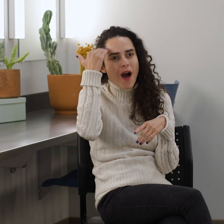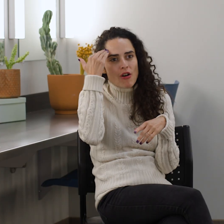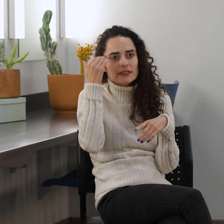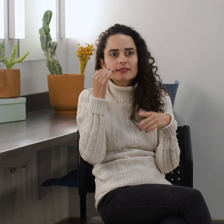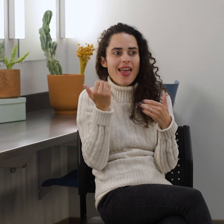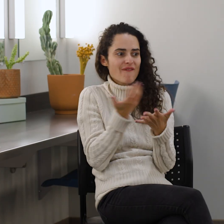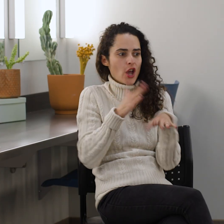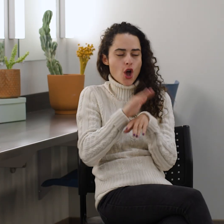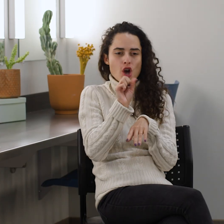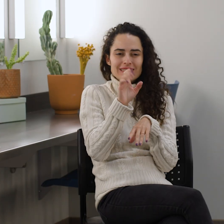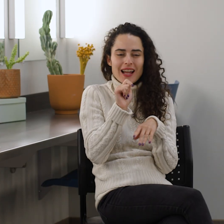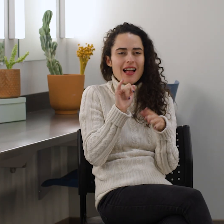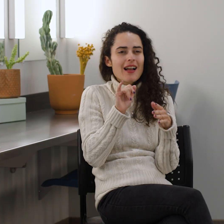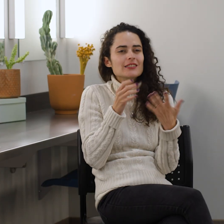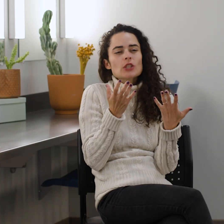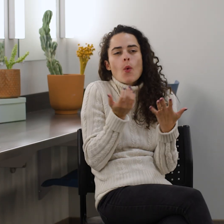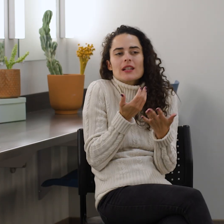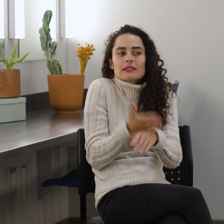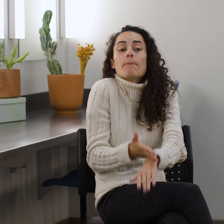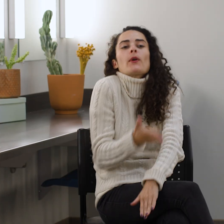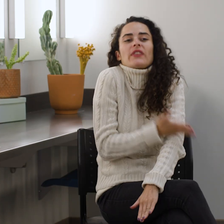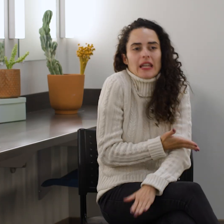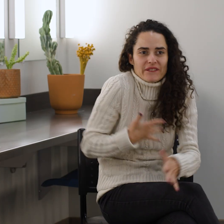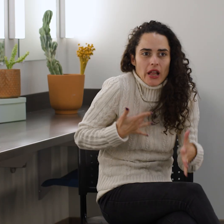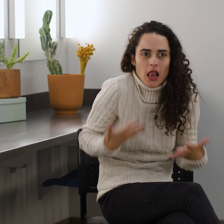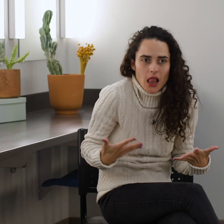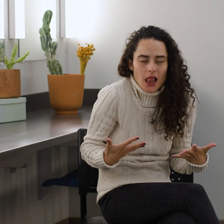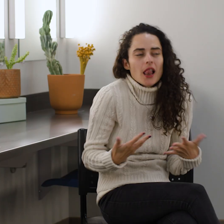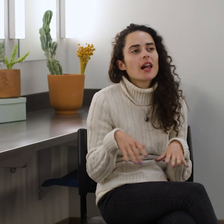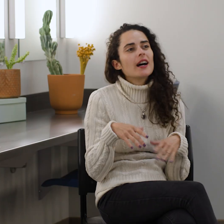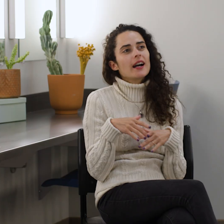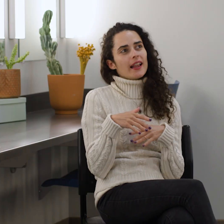got better, it felt like a huge improvement.